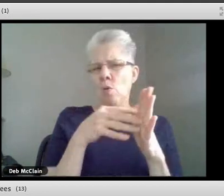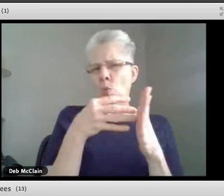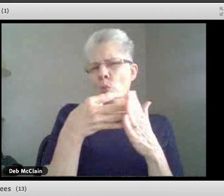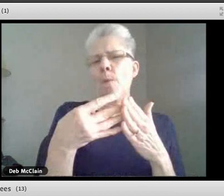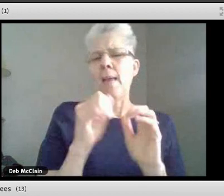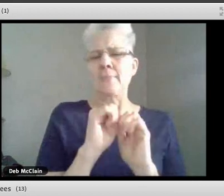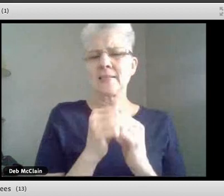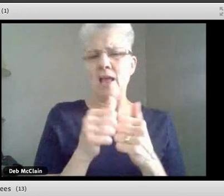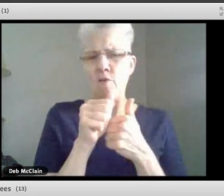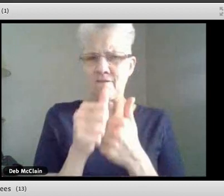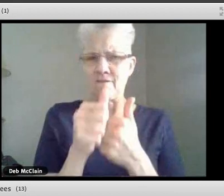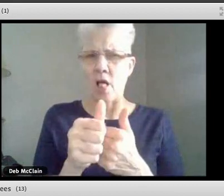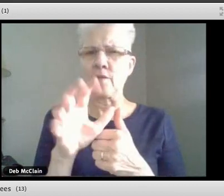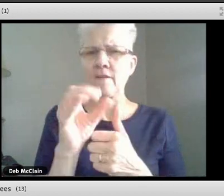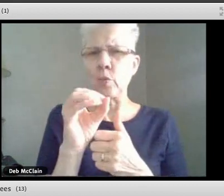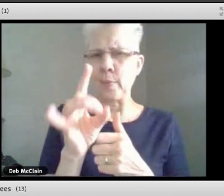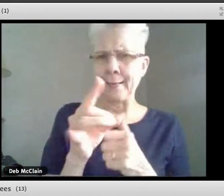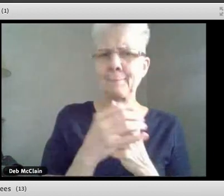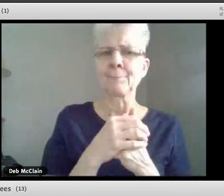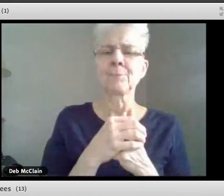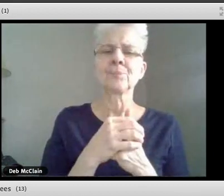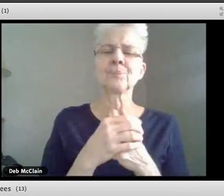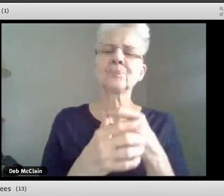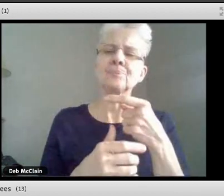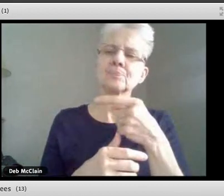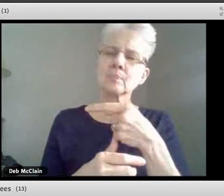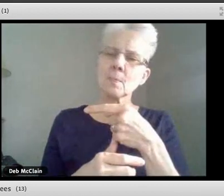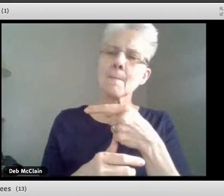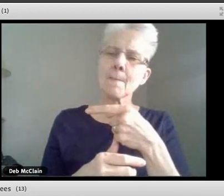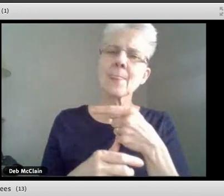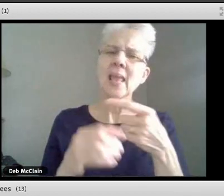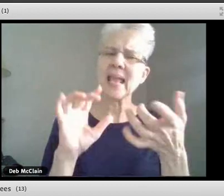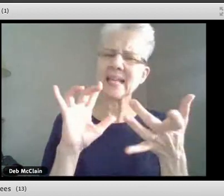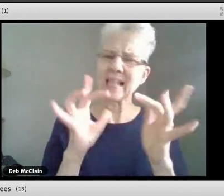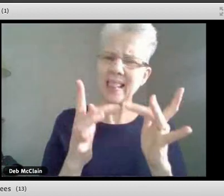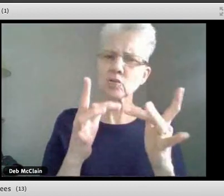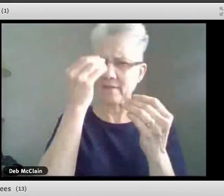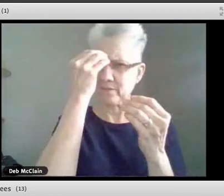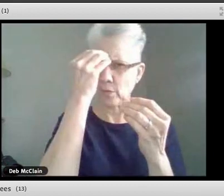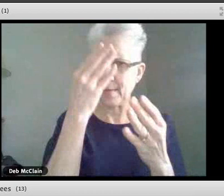and this is electronic and information technology, and not just the web, but it's also software.